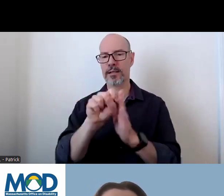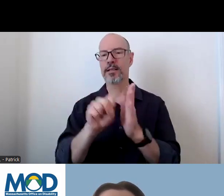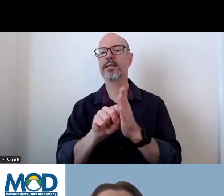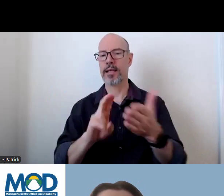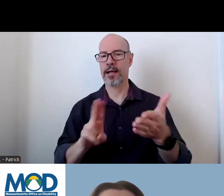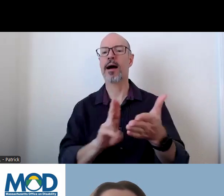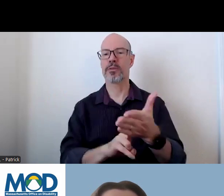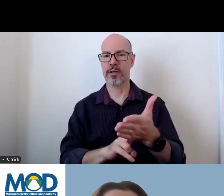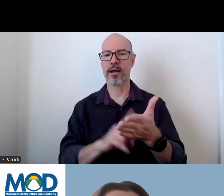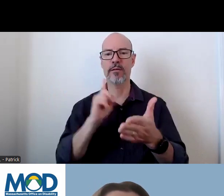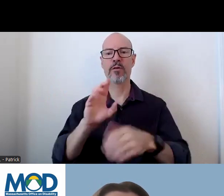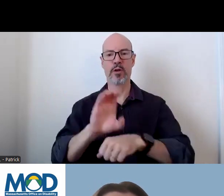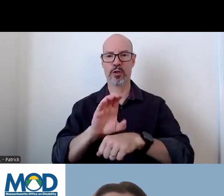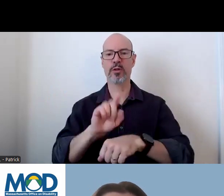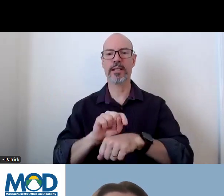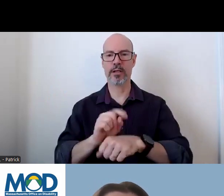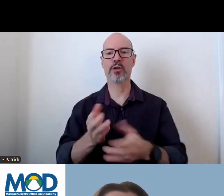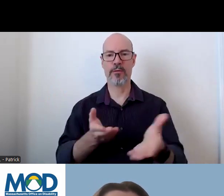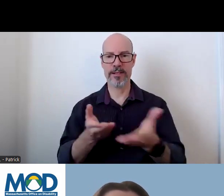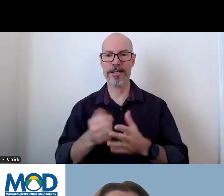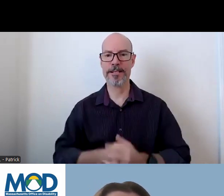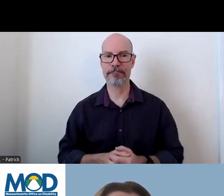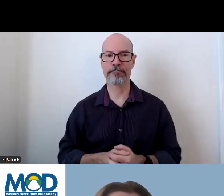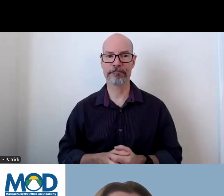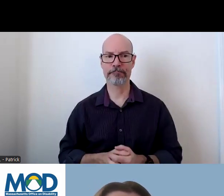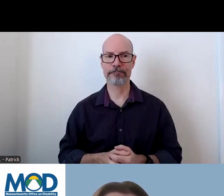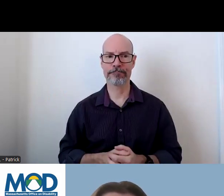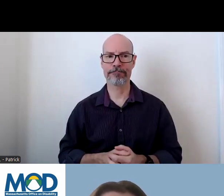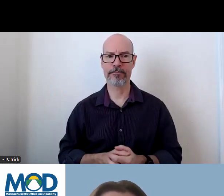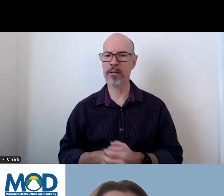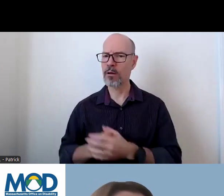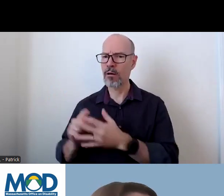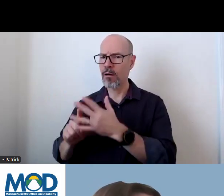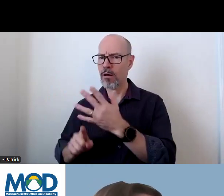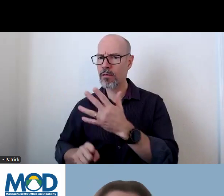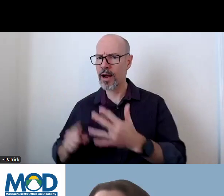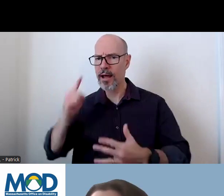If you're looking for that. And then I think these are all from the Department of Justice.